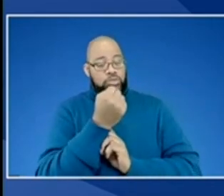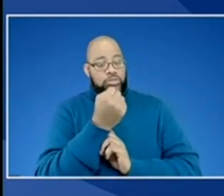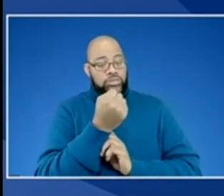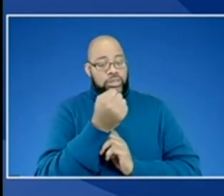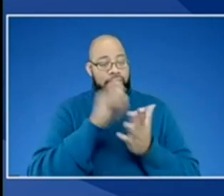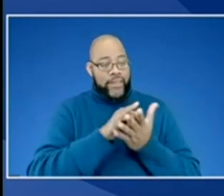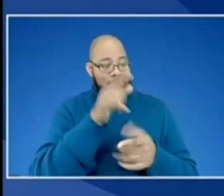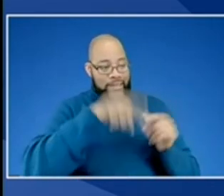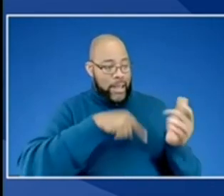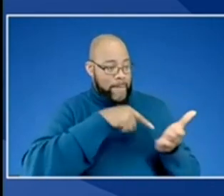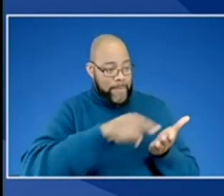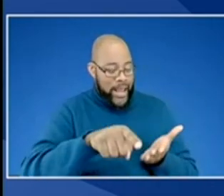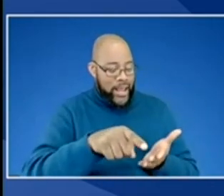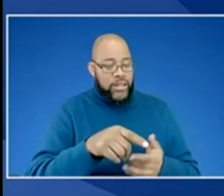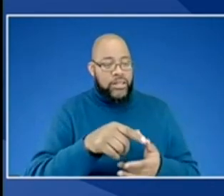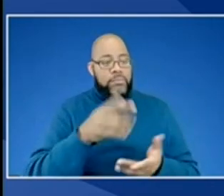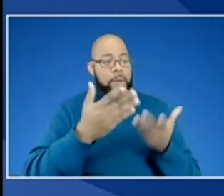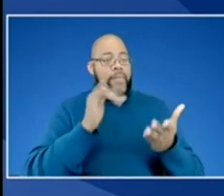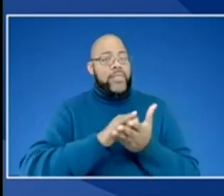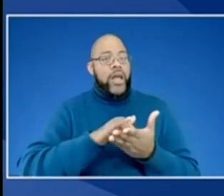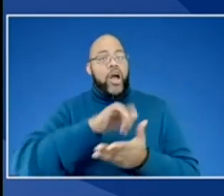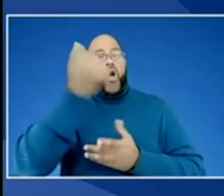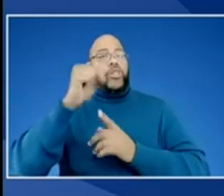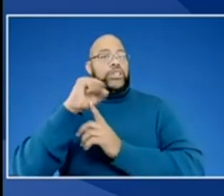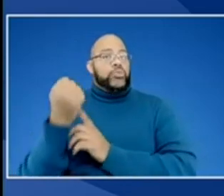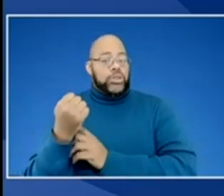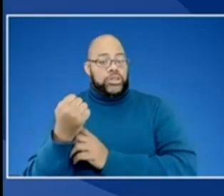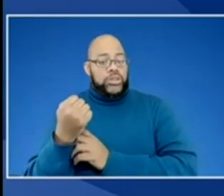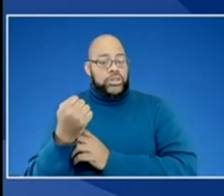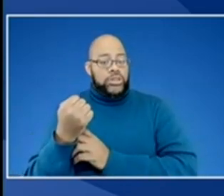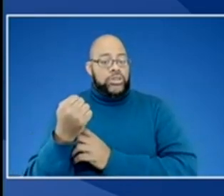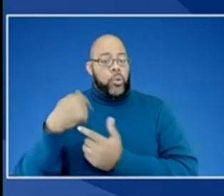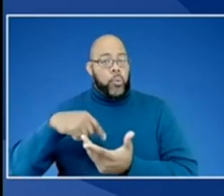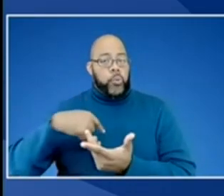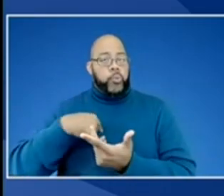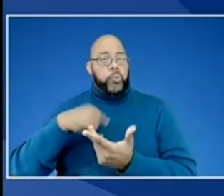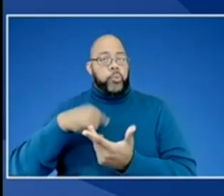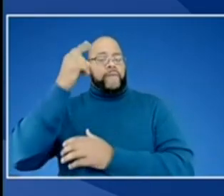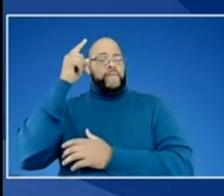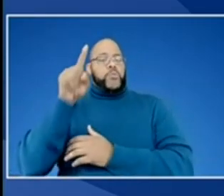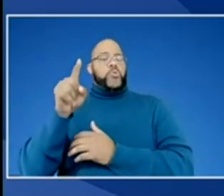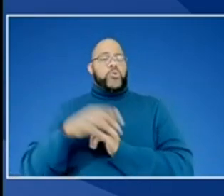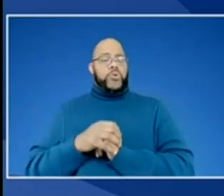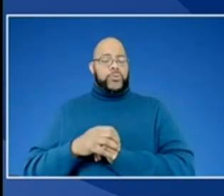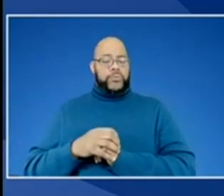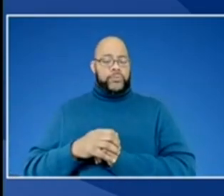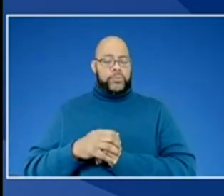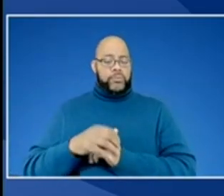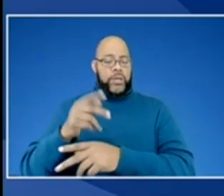pay. It comes to certain circumstances where we are looking for the care of